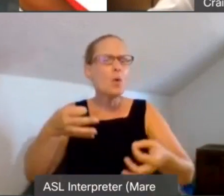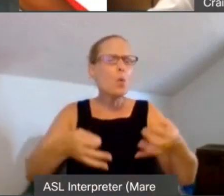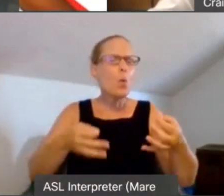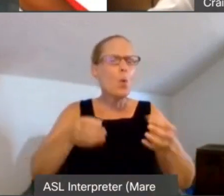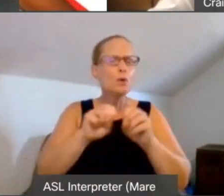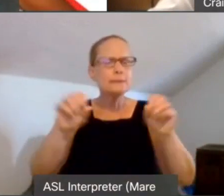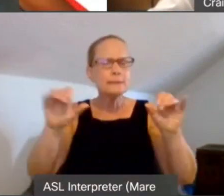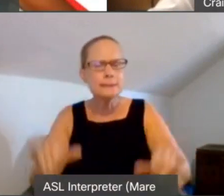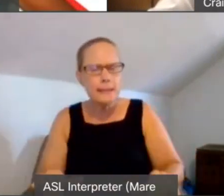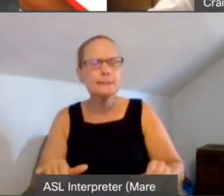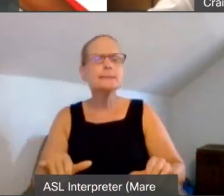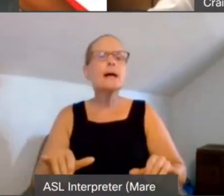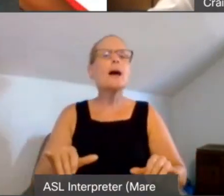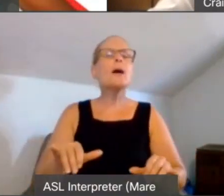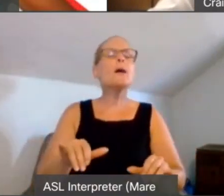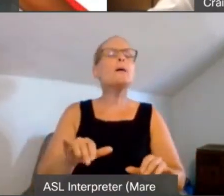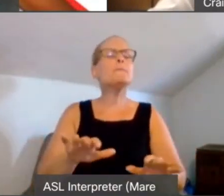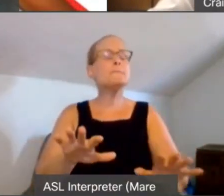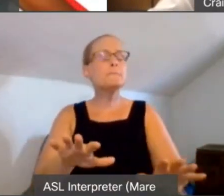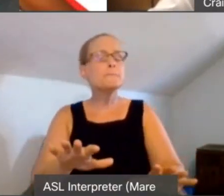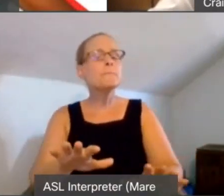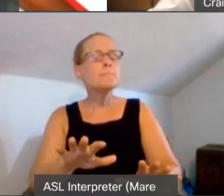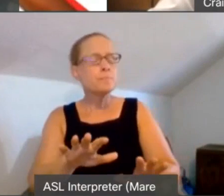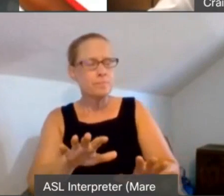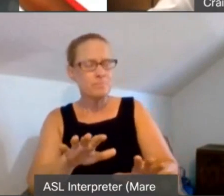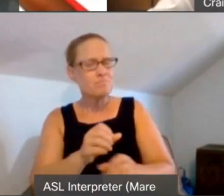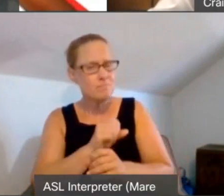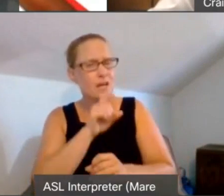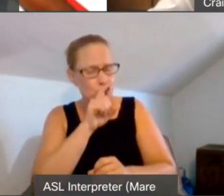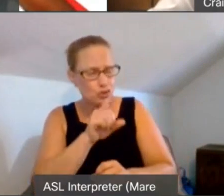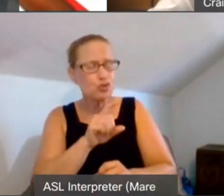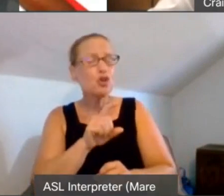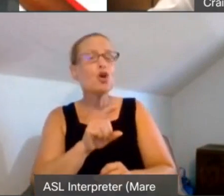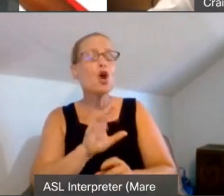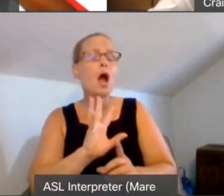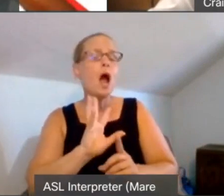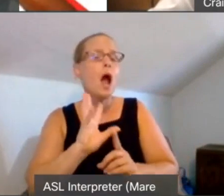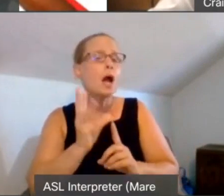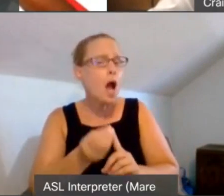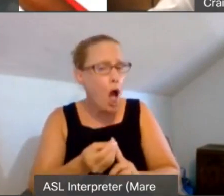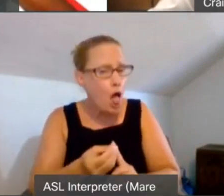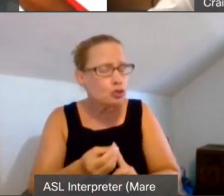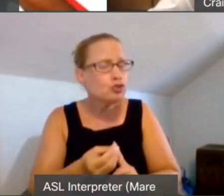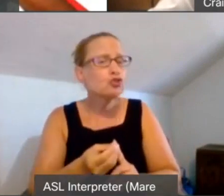approaches and substance use services to marginalized communities including indigenous populations?